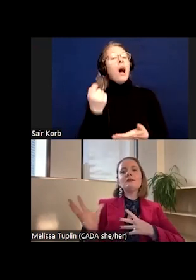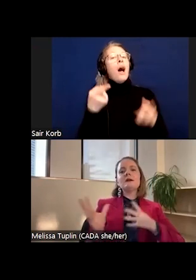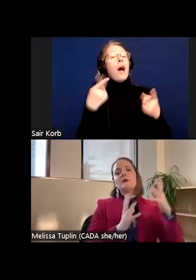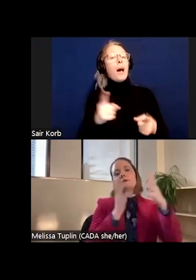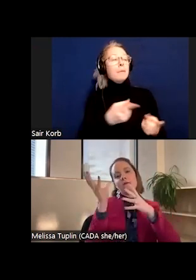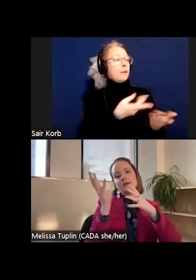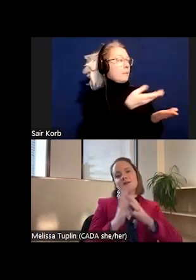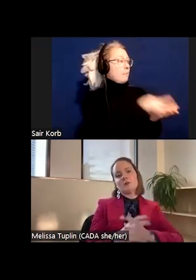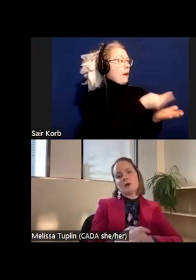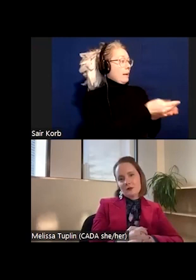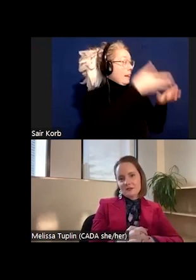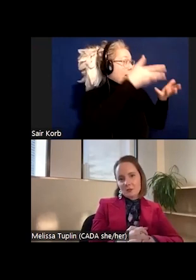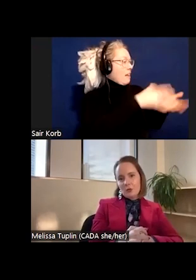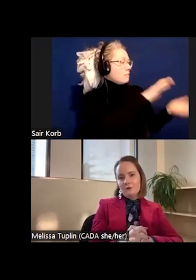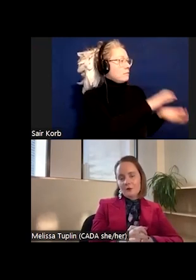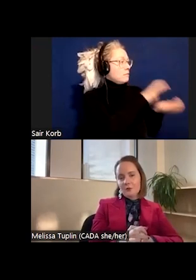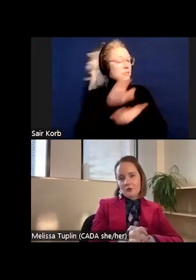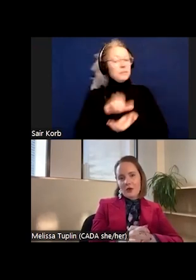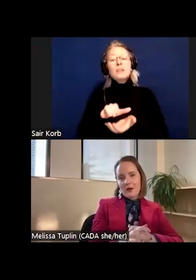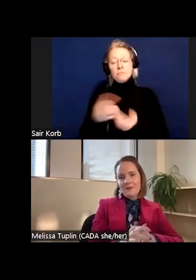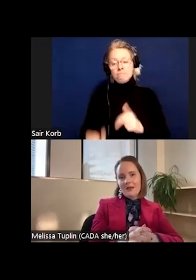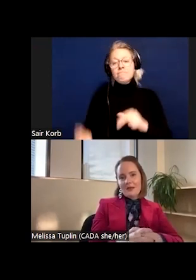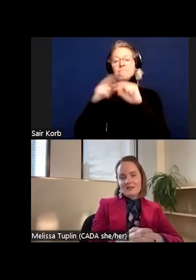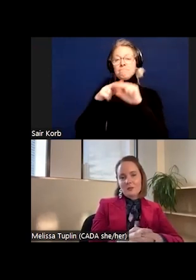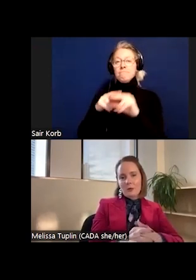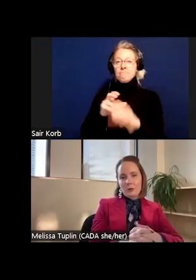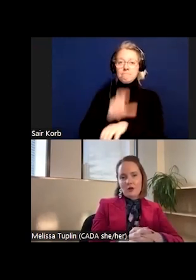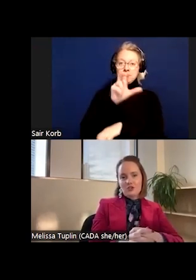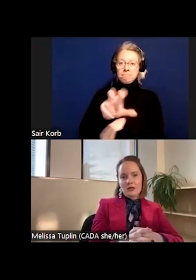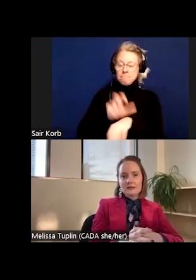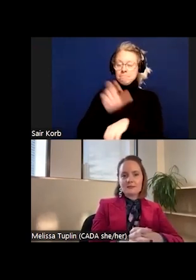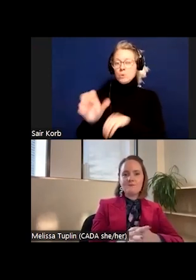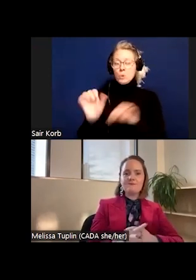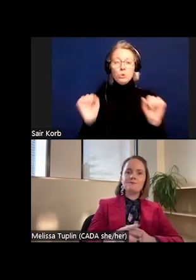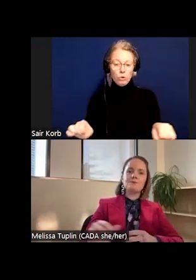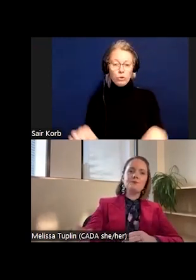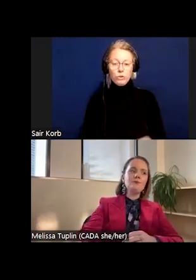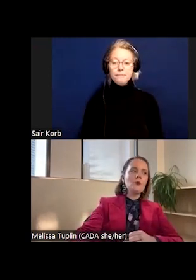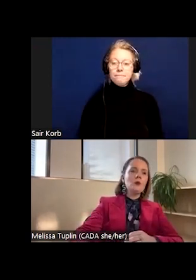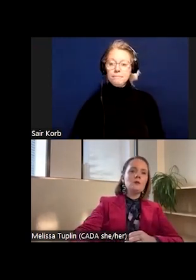redirect funds to increase the pool for the program and support more projects.